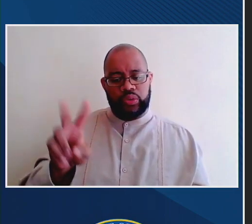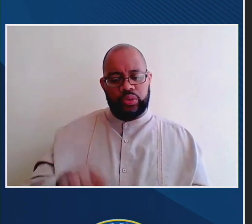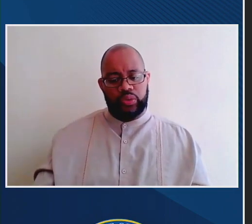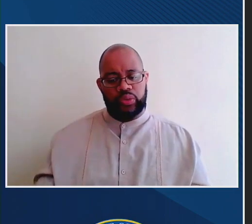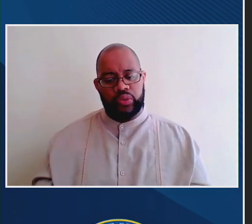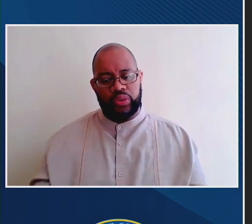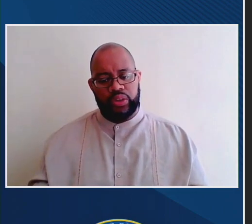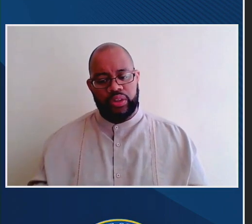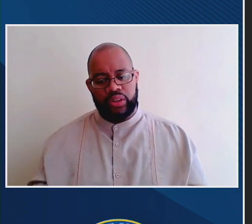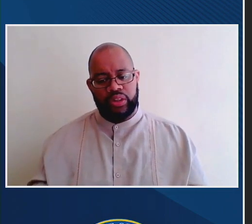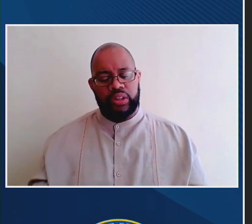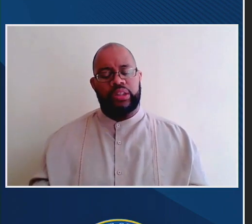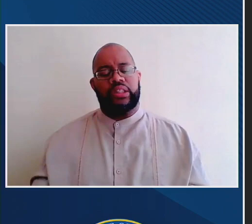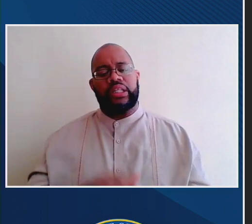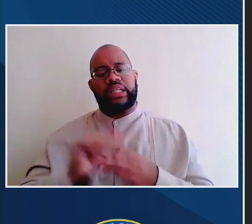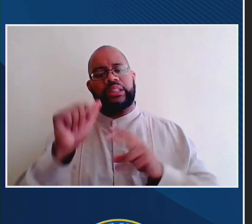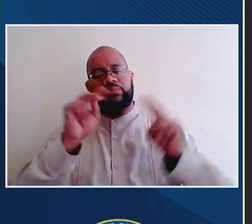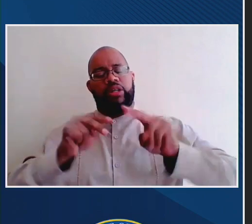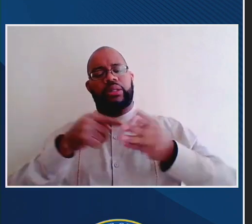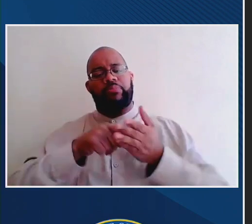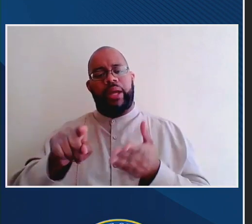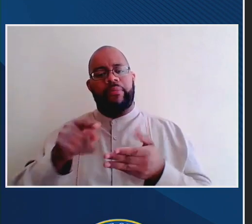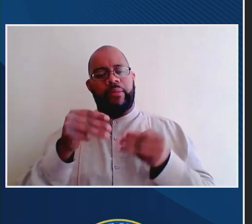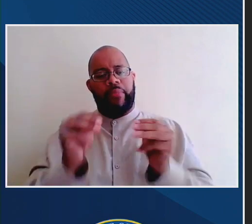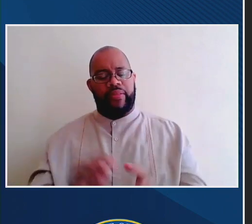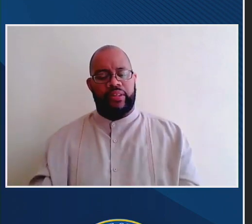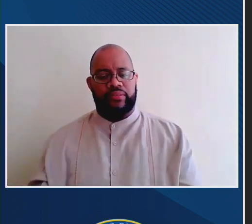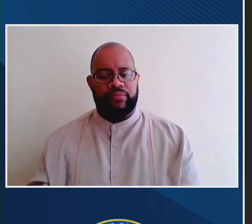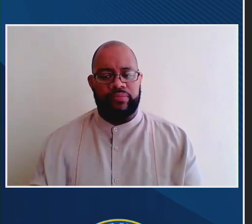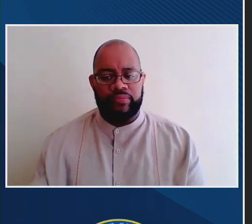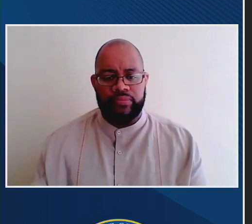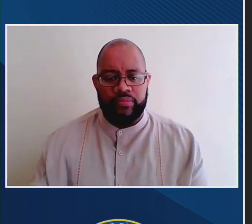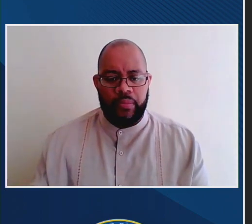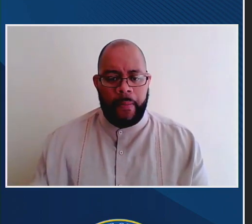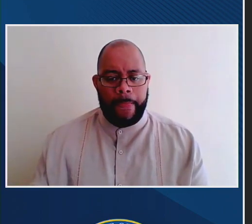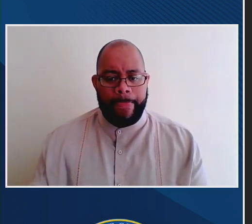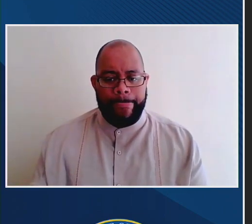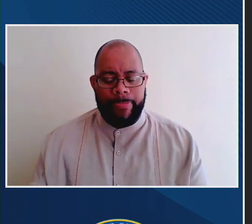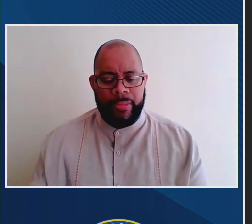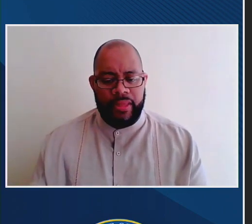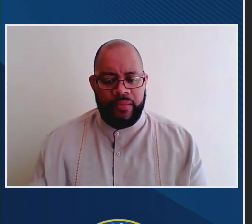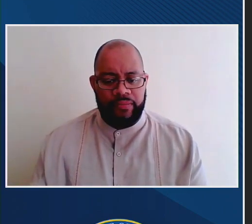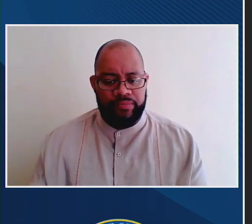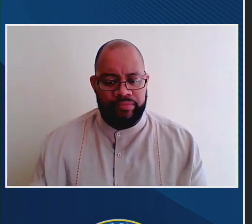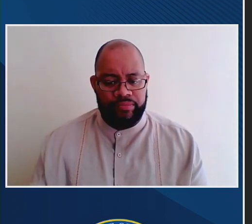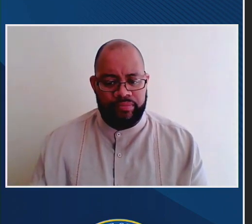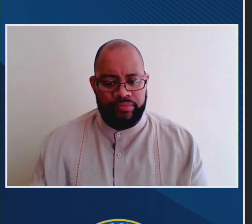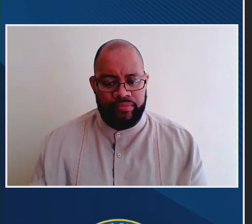monitoring payment method? Greg, did you just not put your hand down